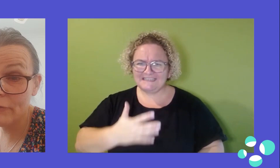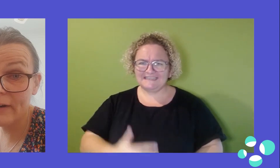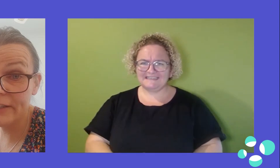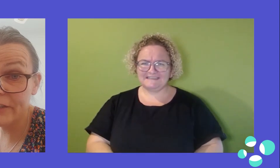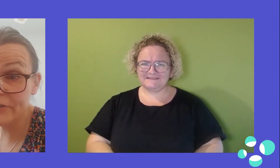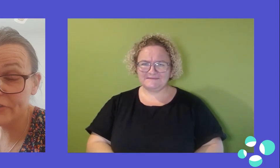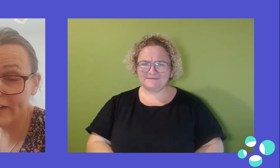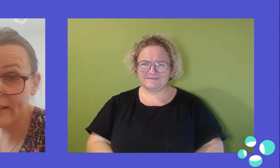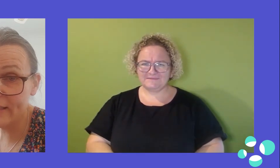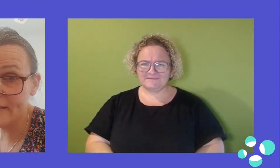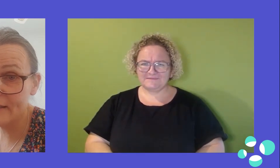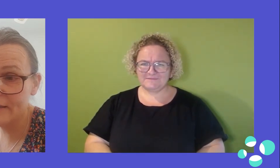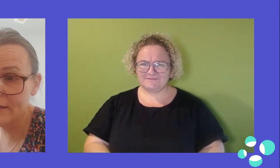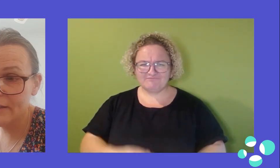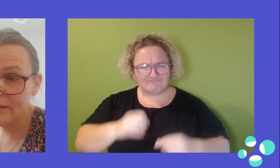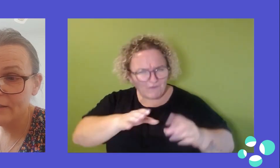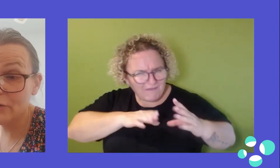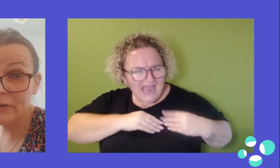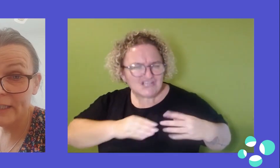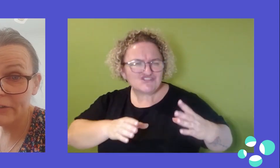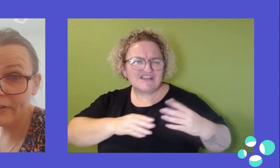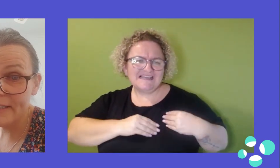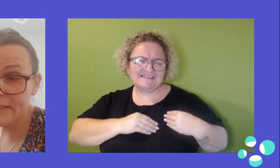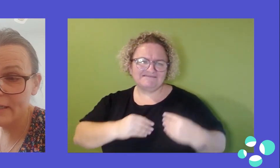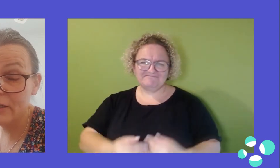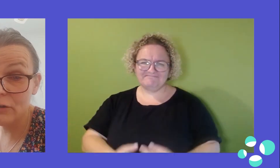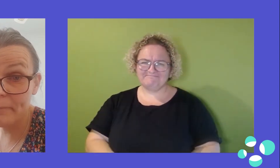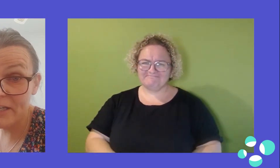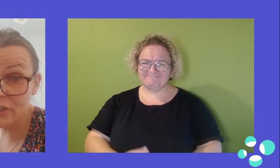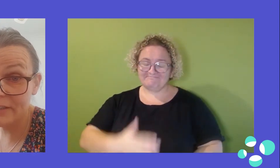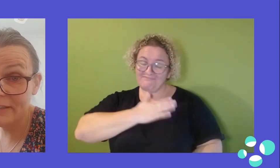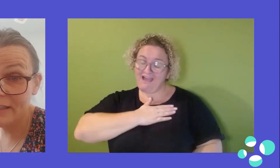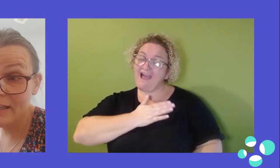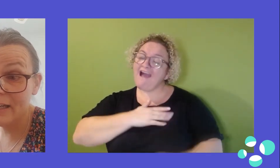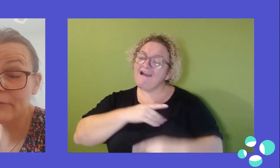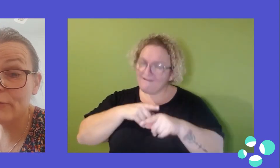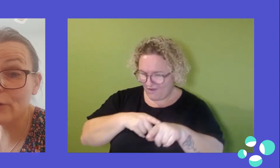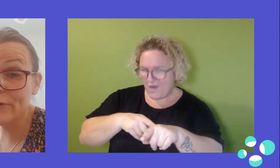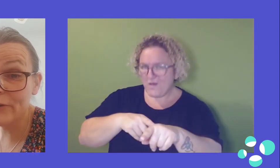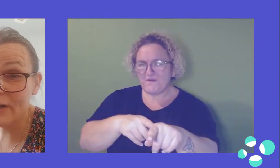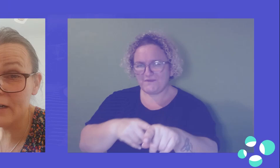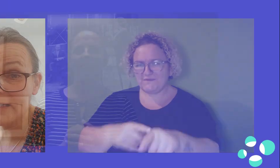Find your strengths, your interest, your passion, and follow your heart.